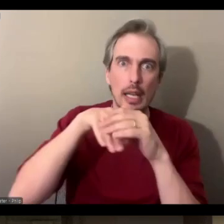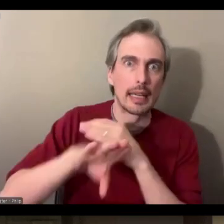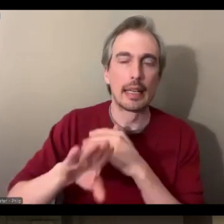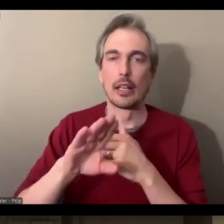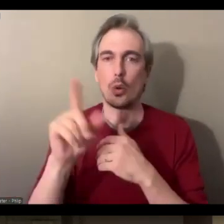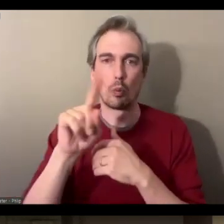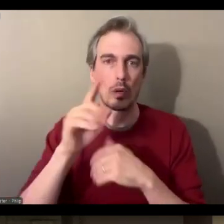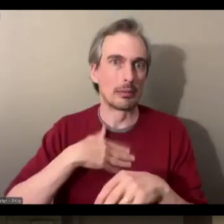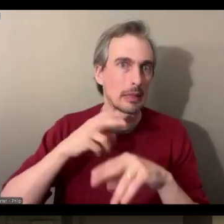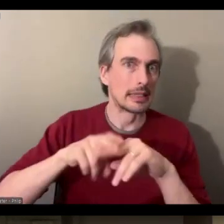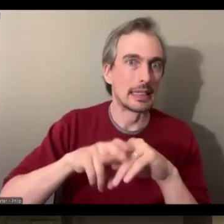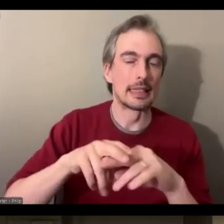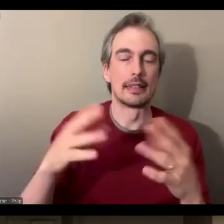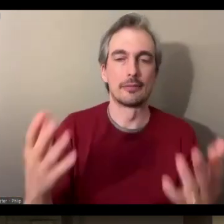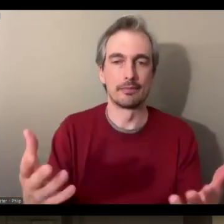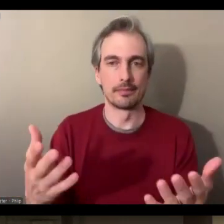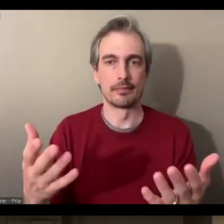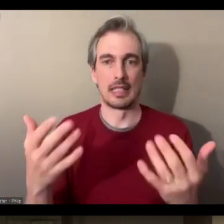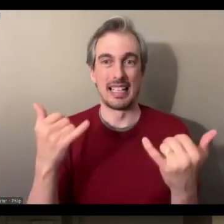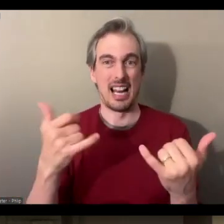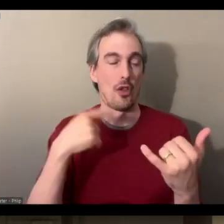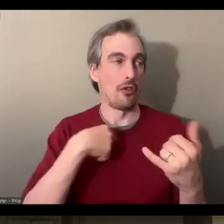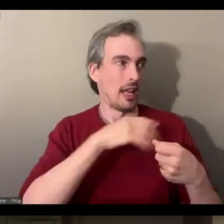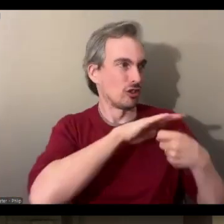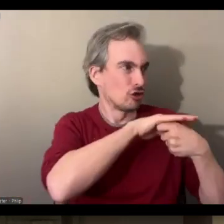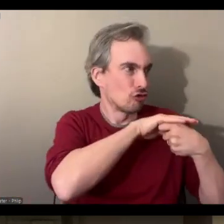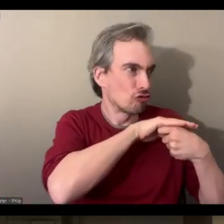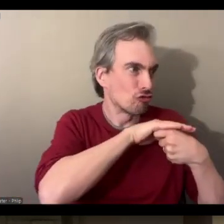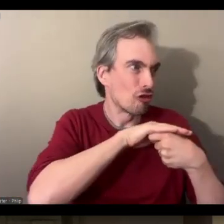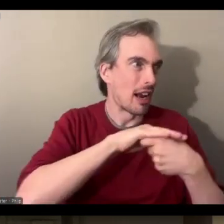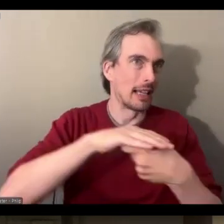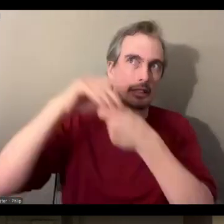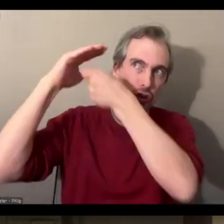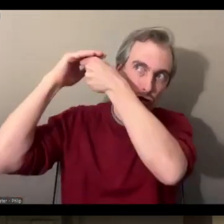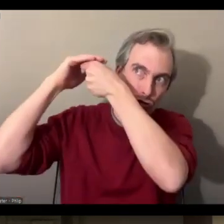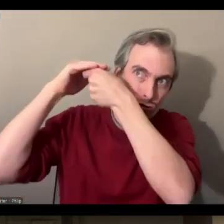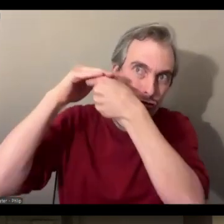thoughtful play or a beautiful exhibition. That's not what your audiences are looking for. And